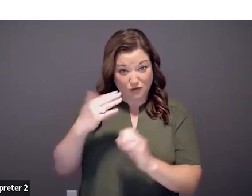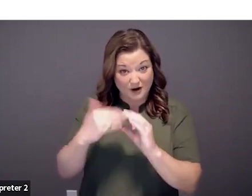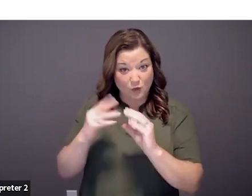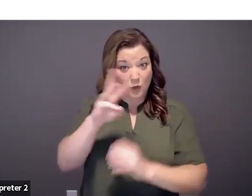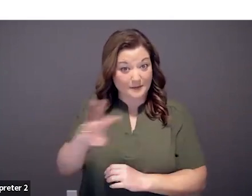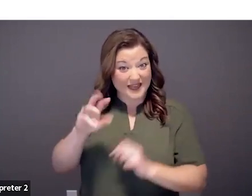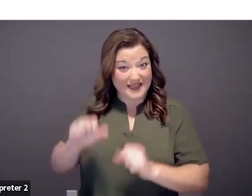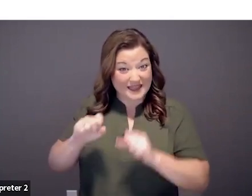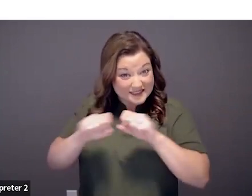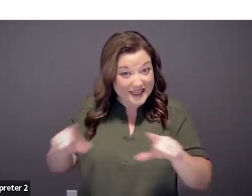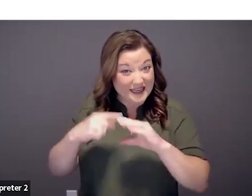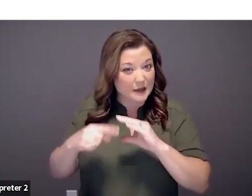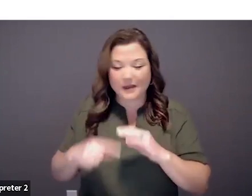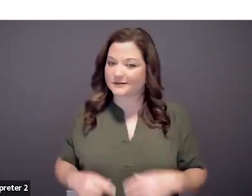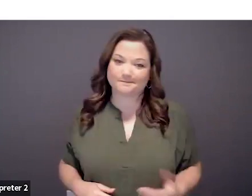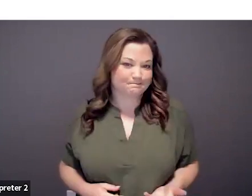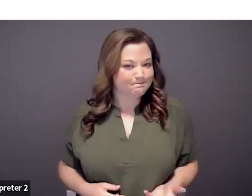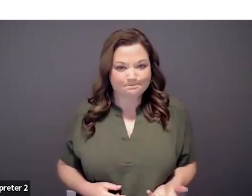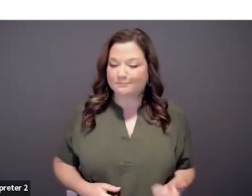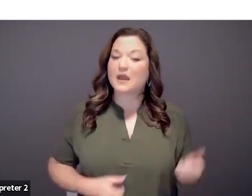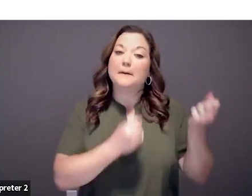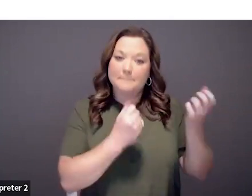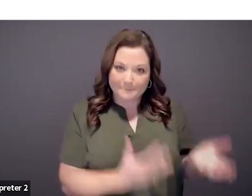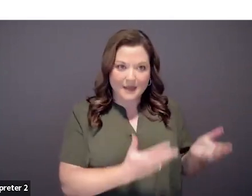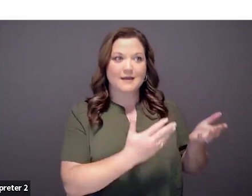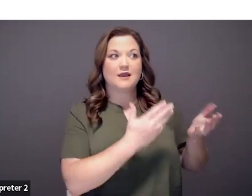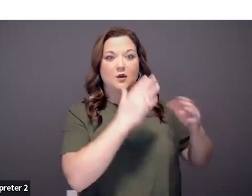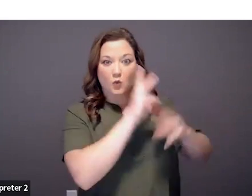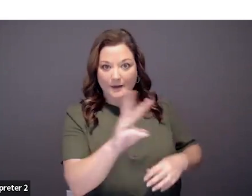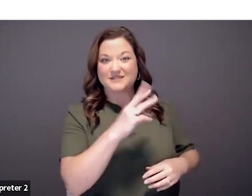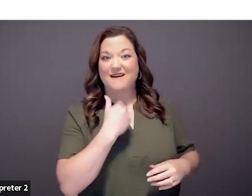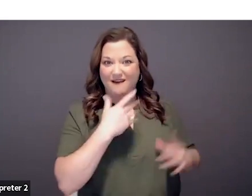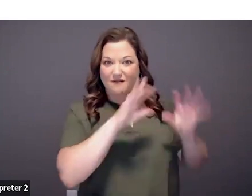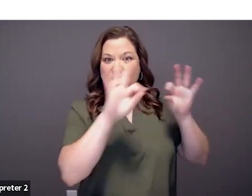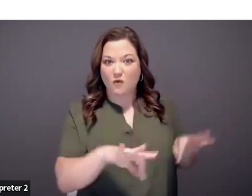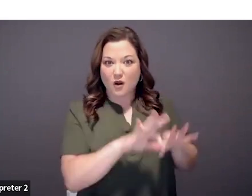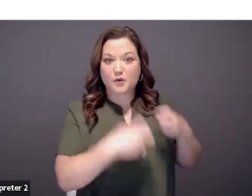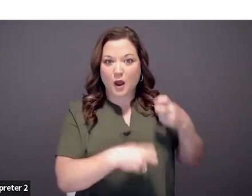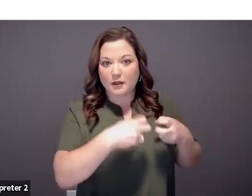Lots and lots of websites have form problems because they can't send email.